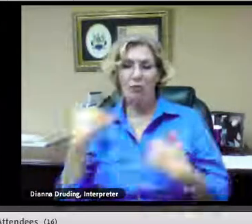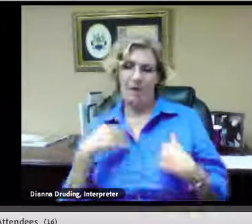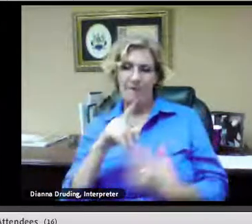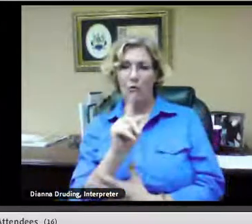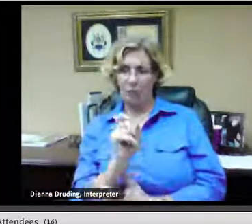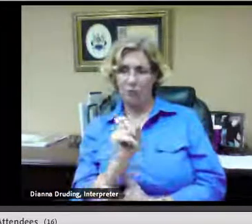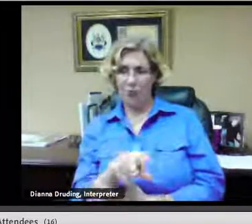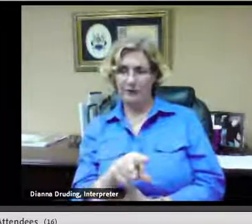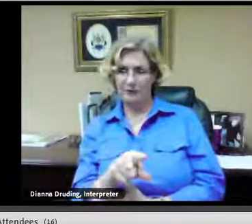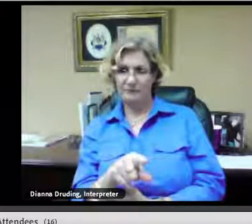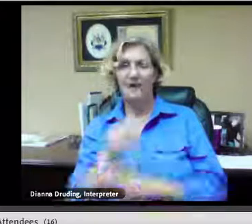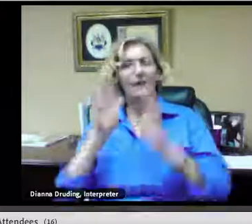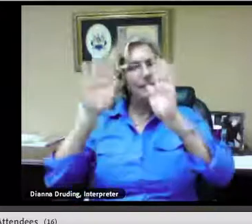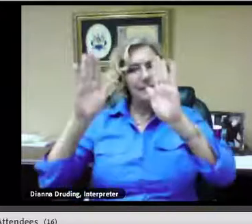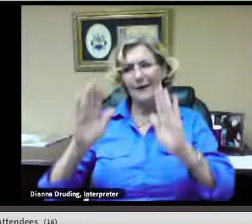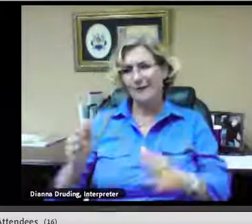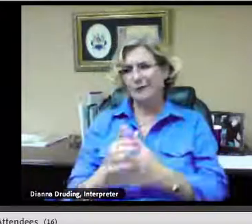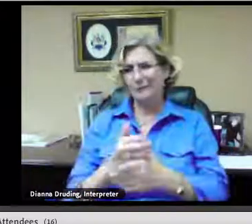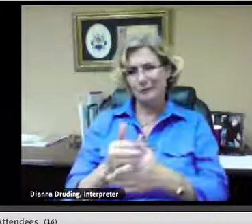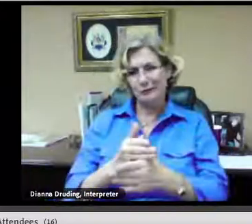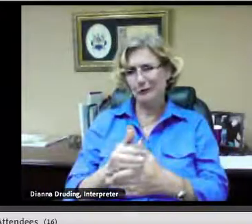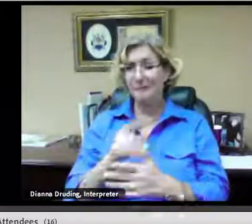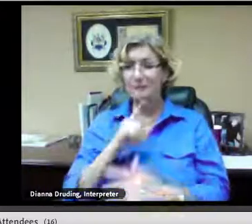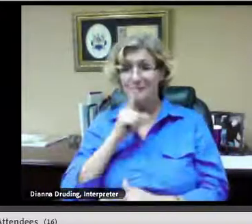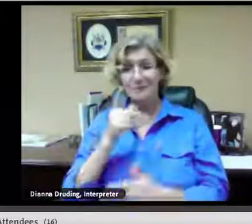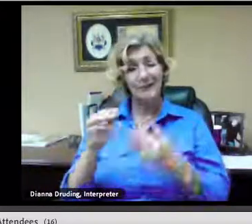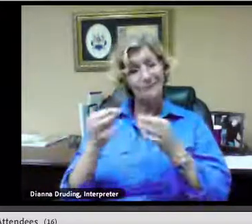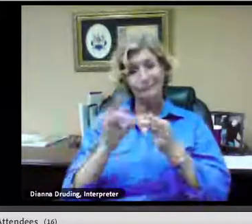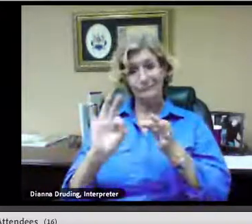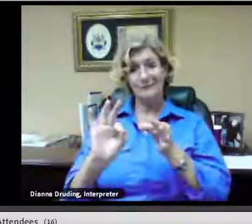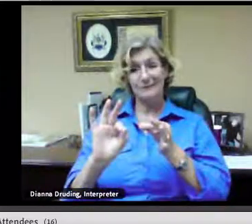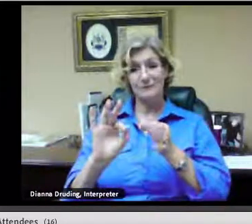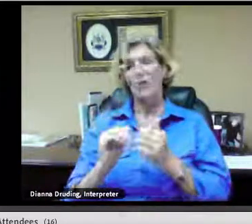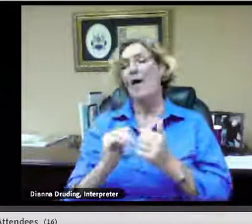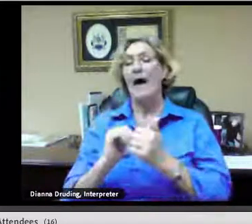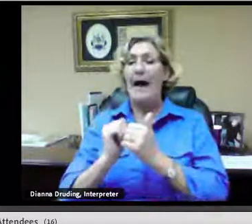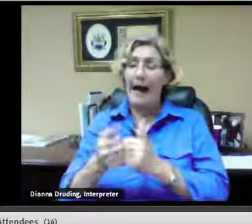But really, it's a simple one. How accessible is this blank? Okay?